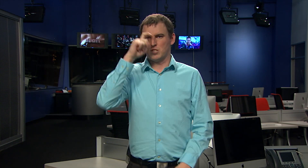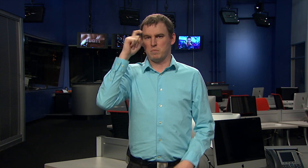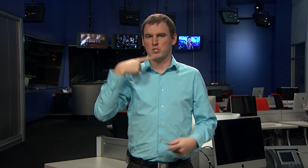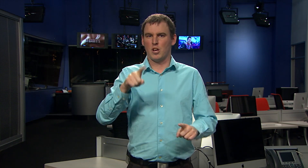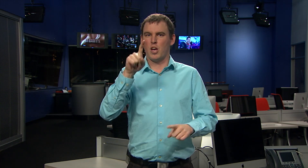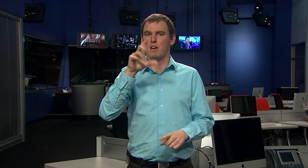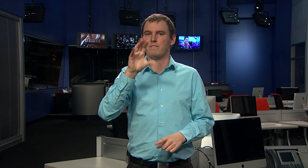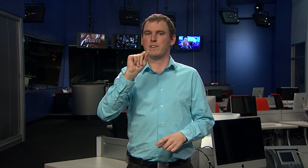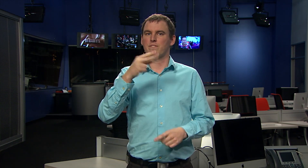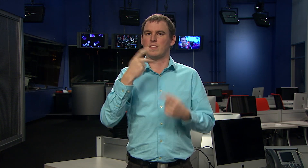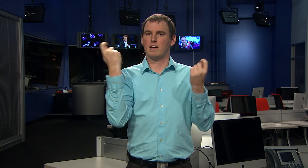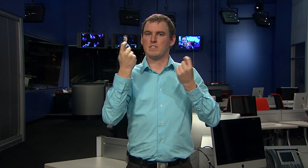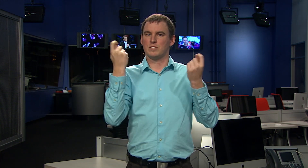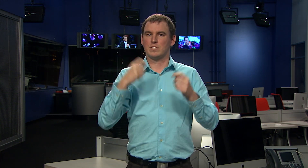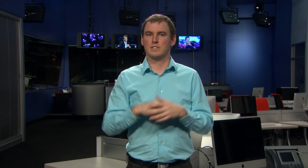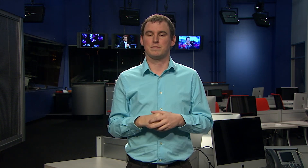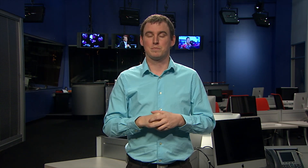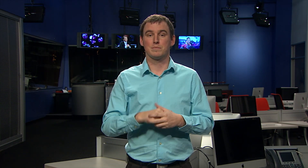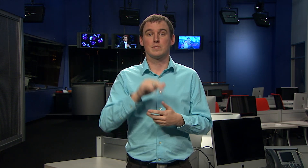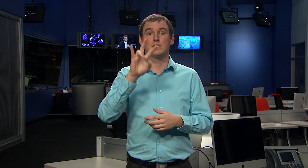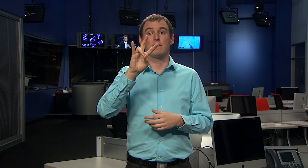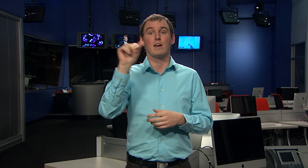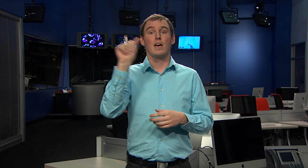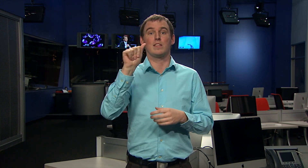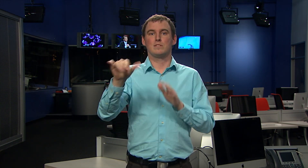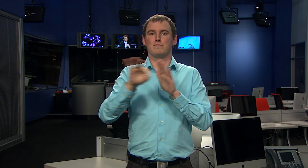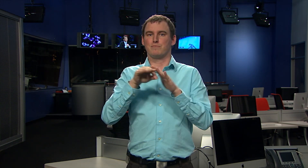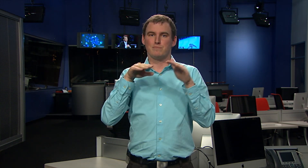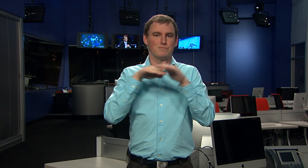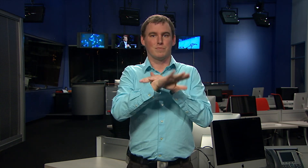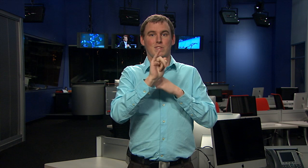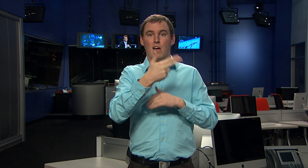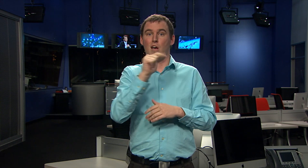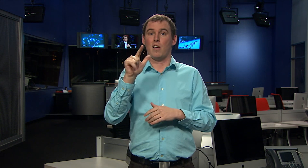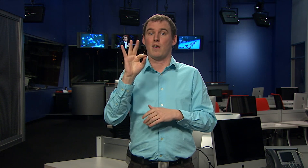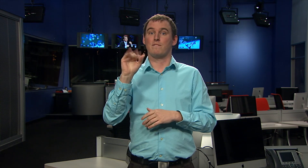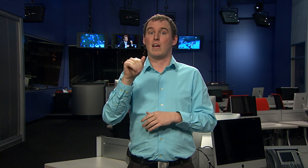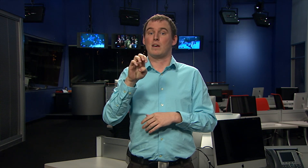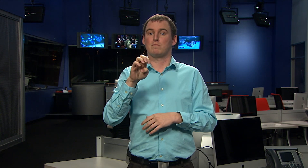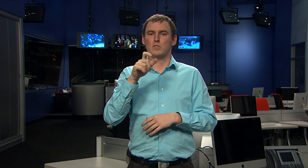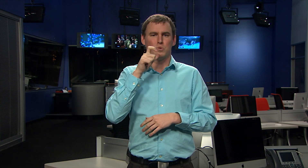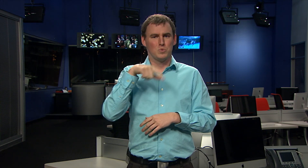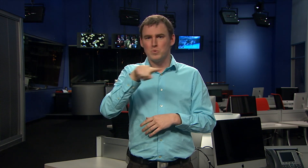THE CEREMONY WILL BE HELD THIS SUMMER DURING THE UNIVERSITY'S 150TH ANNIVERSARY. SEVEN